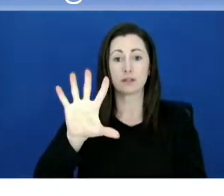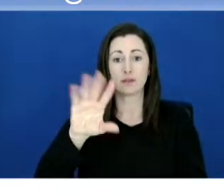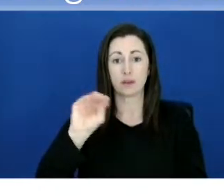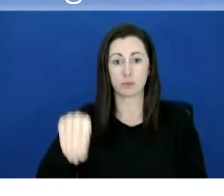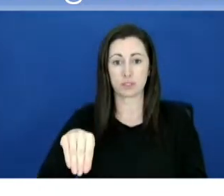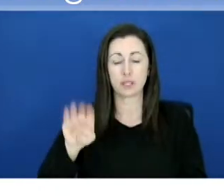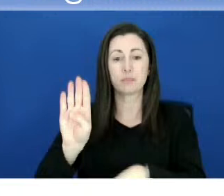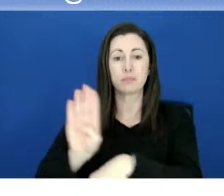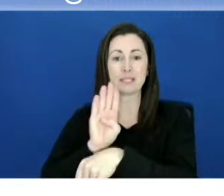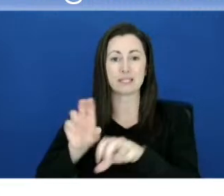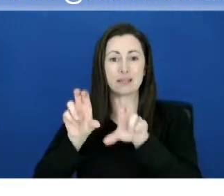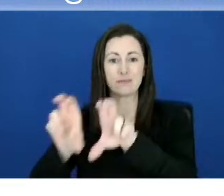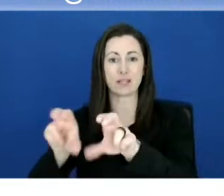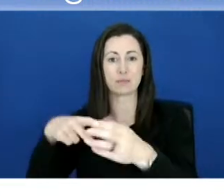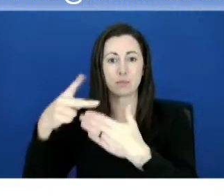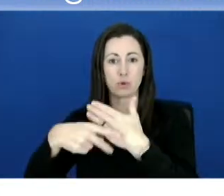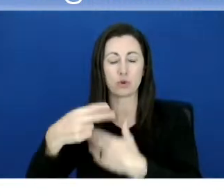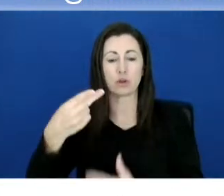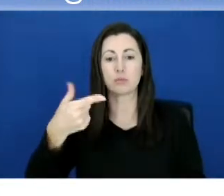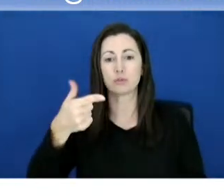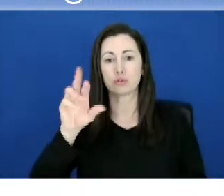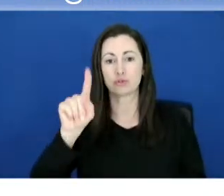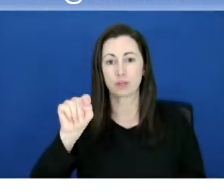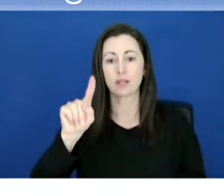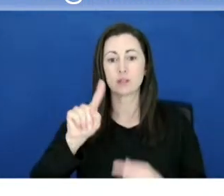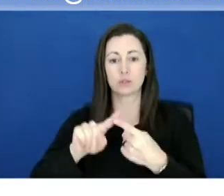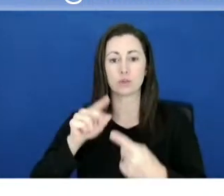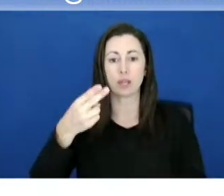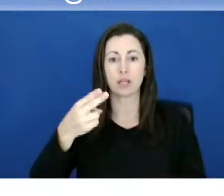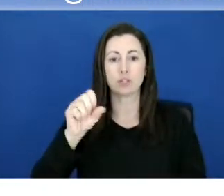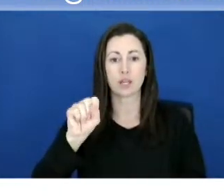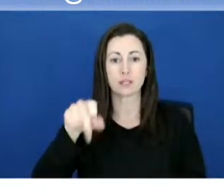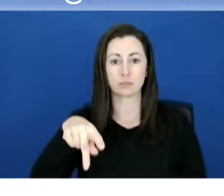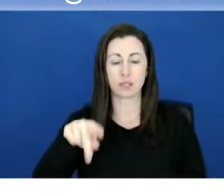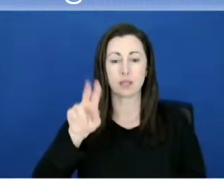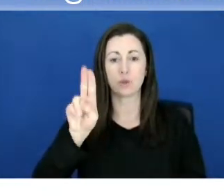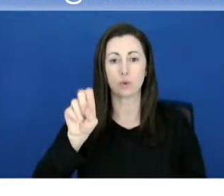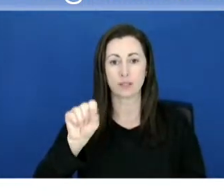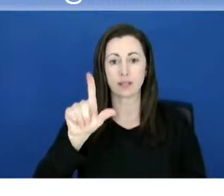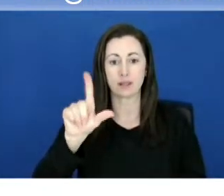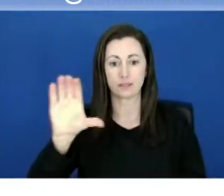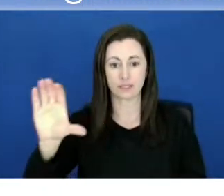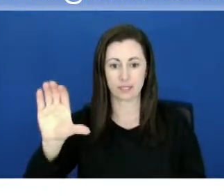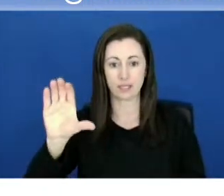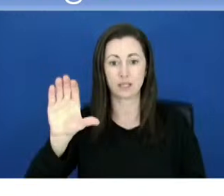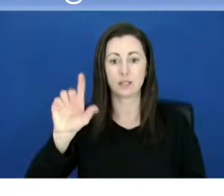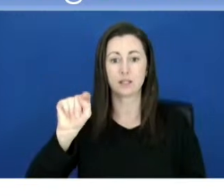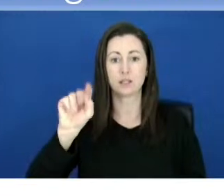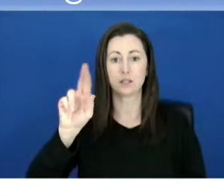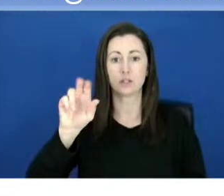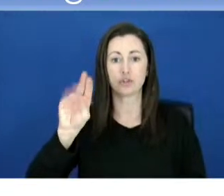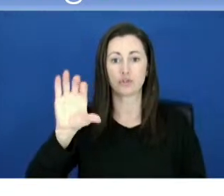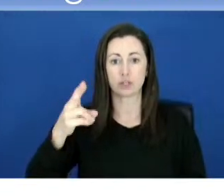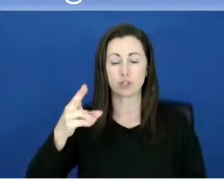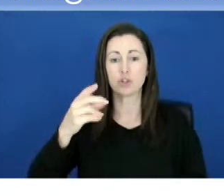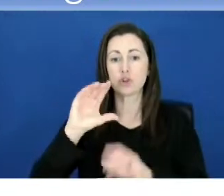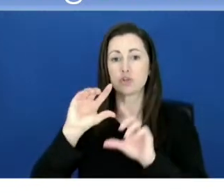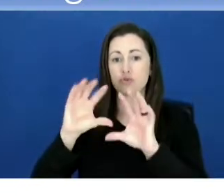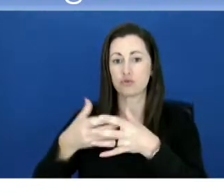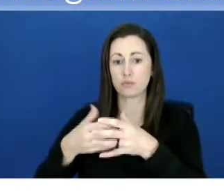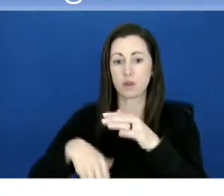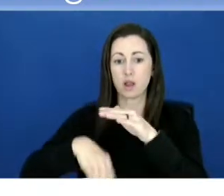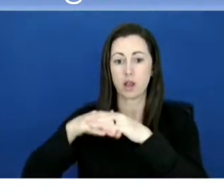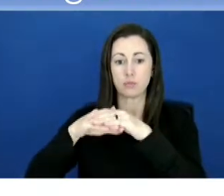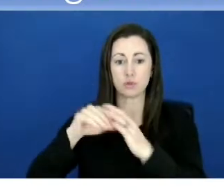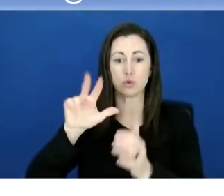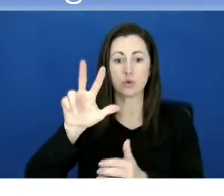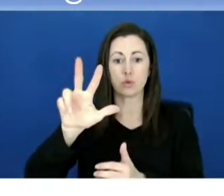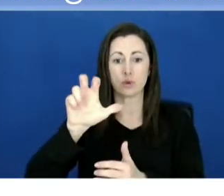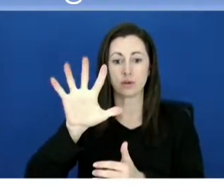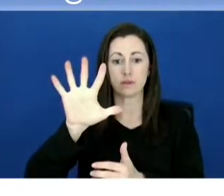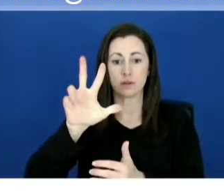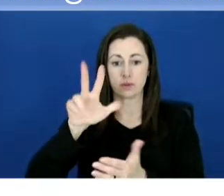APPROVE A 3-YEAR 75% BUSINESS